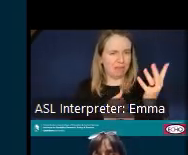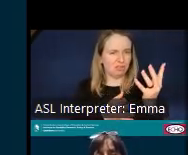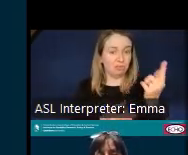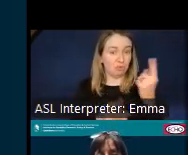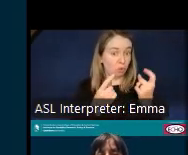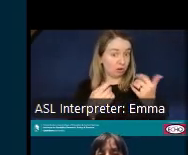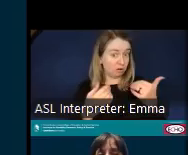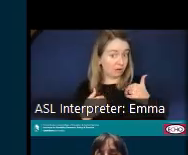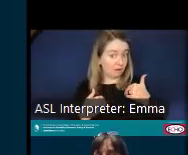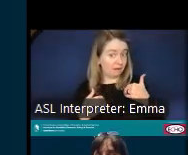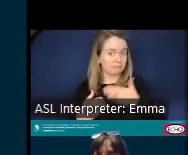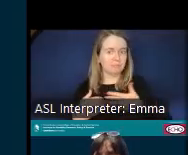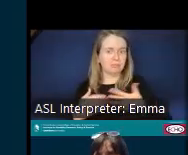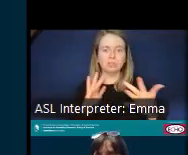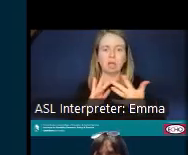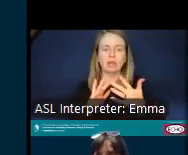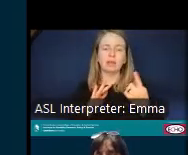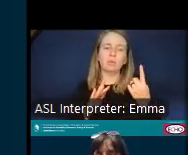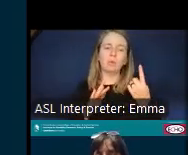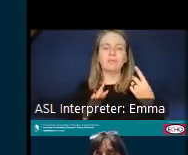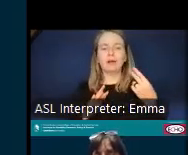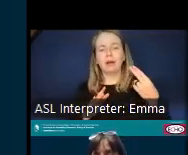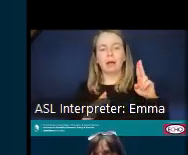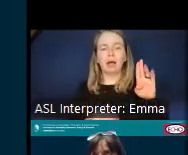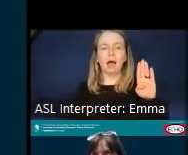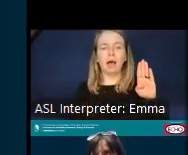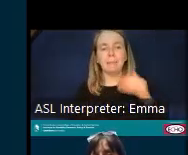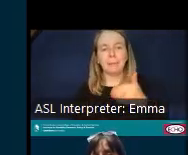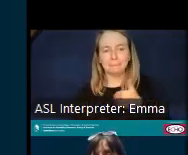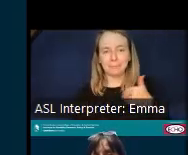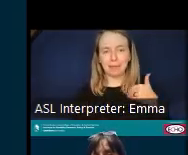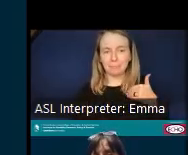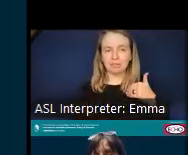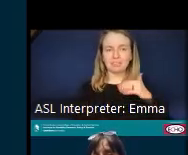out to one of our hub members. They all have an asterisk in